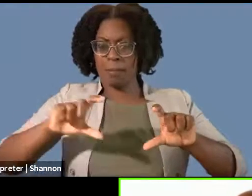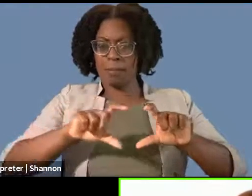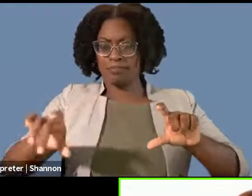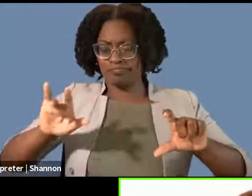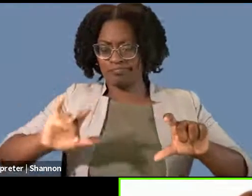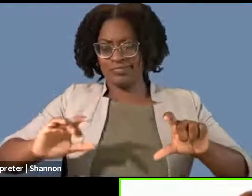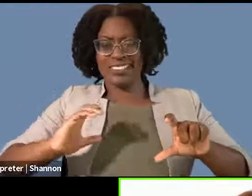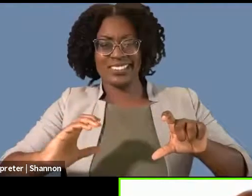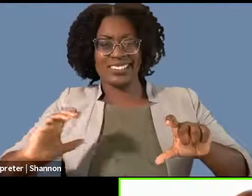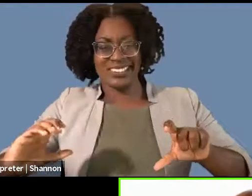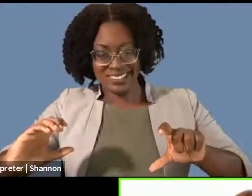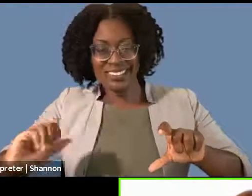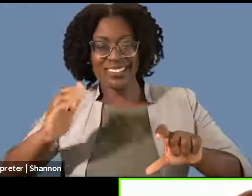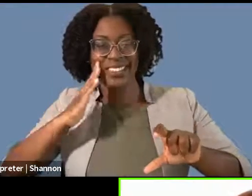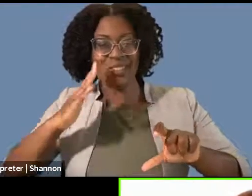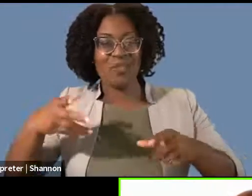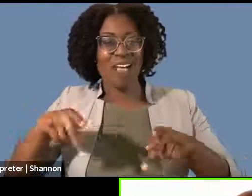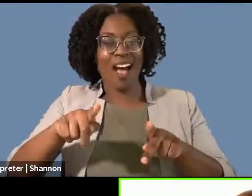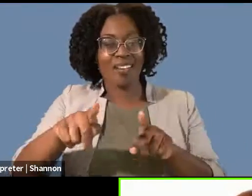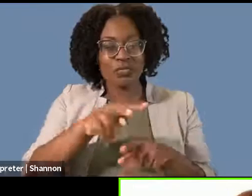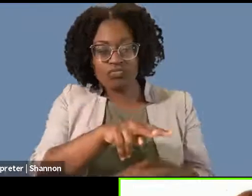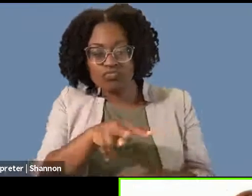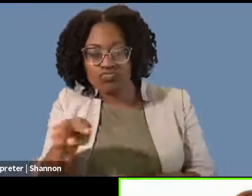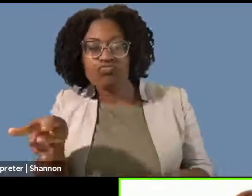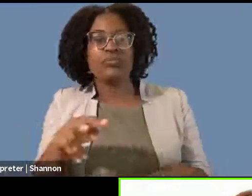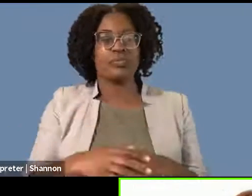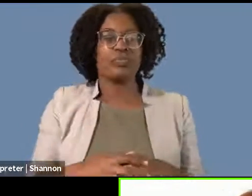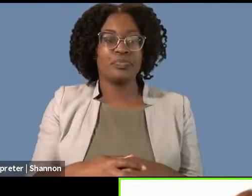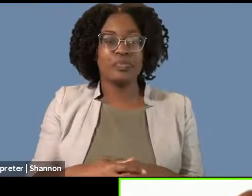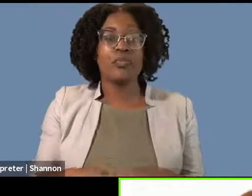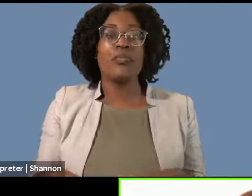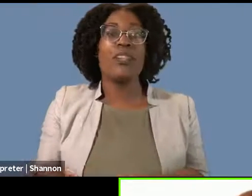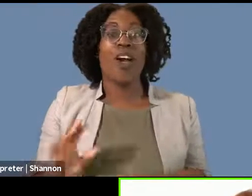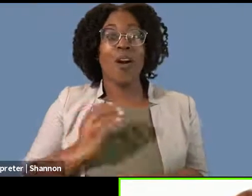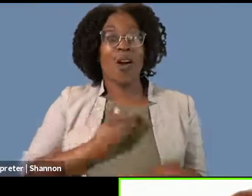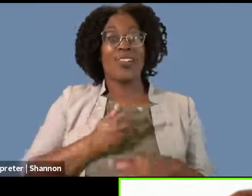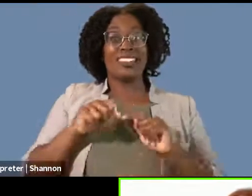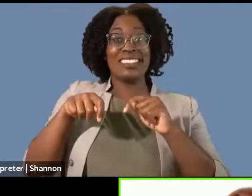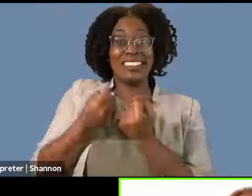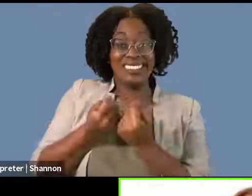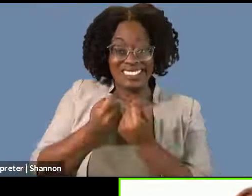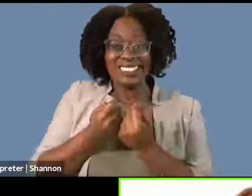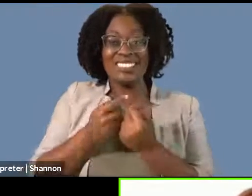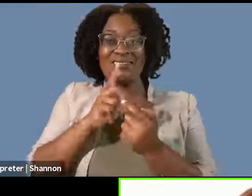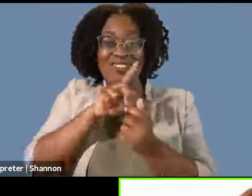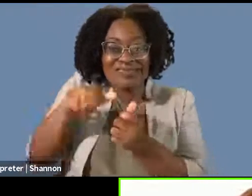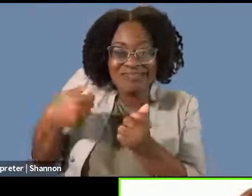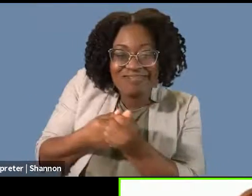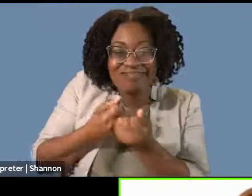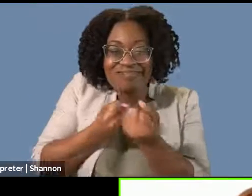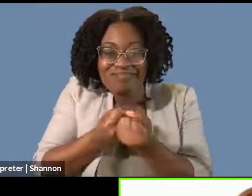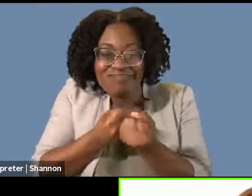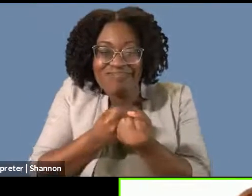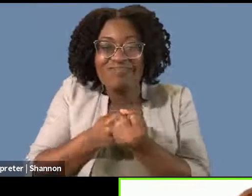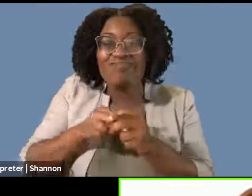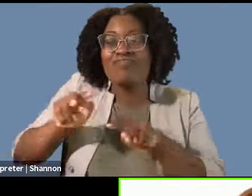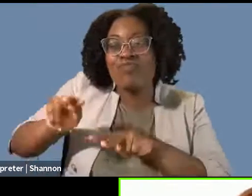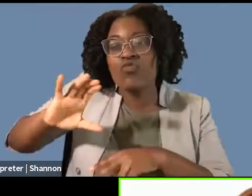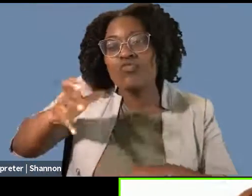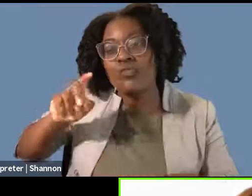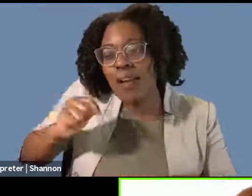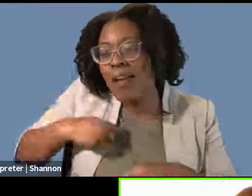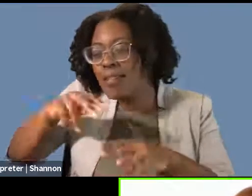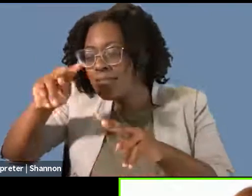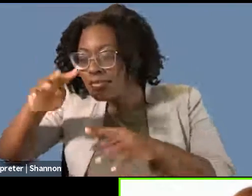Juliette, Renzo, Sally are behind the scenes doing stuff, including monitoring the chat. Speaking of